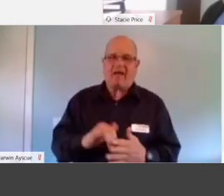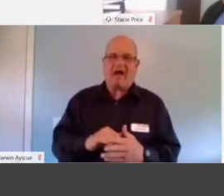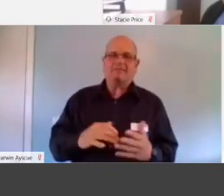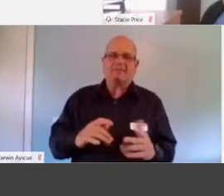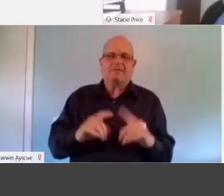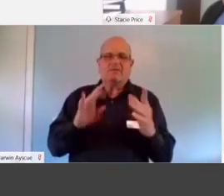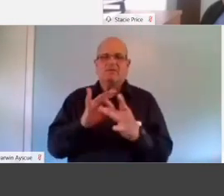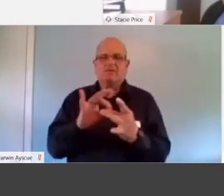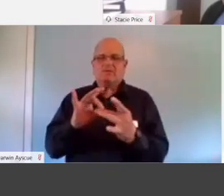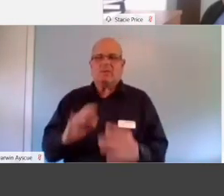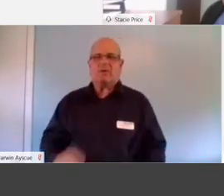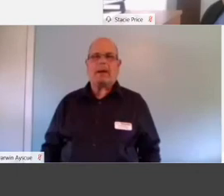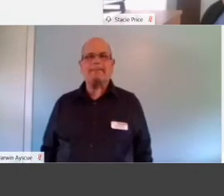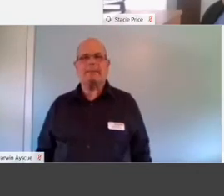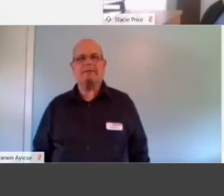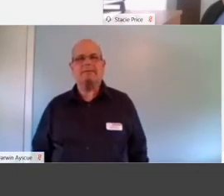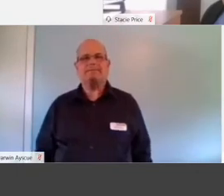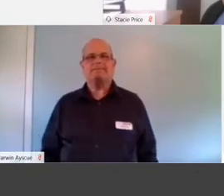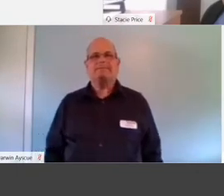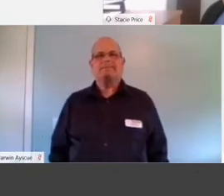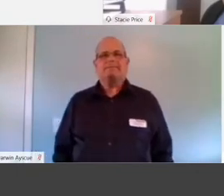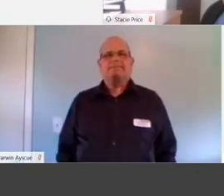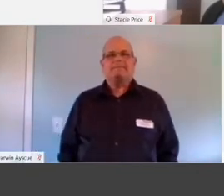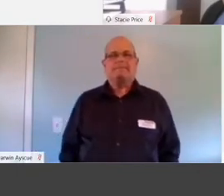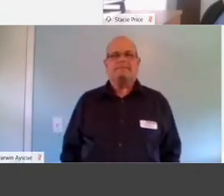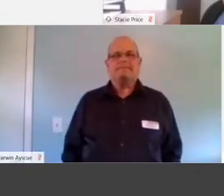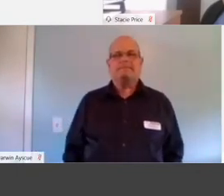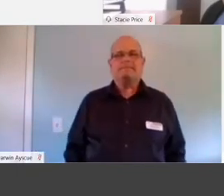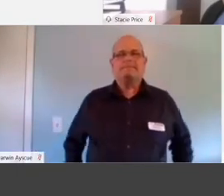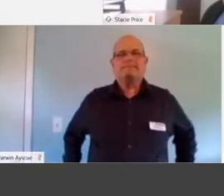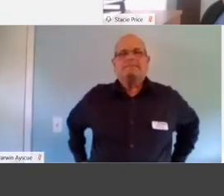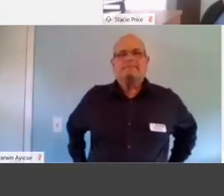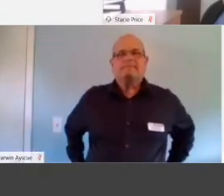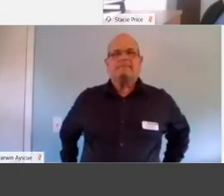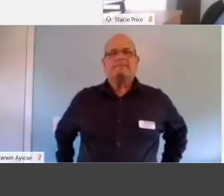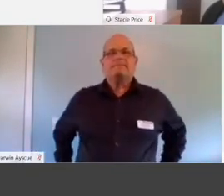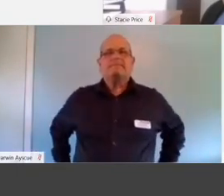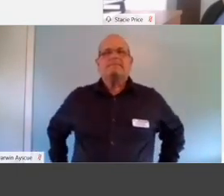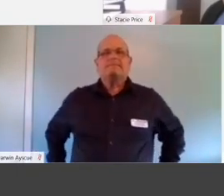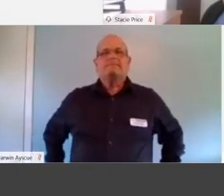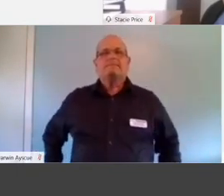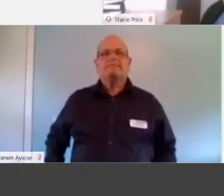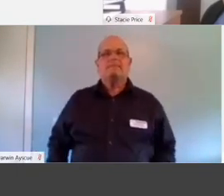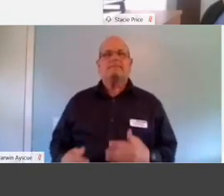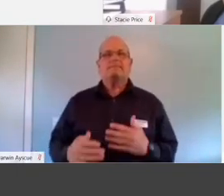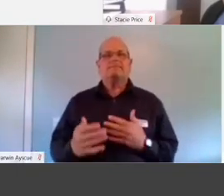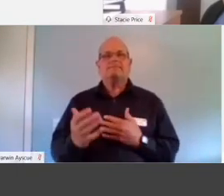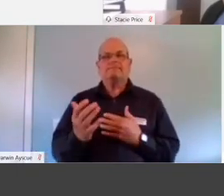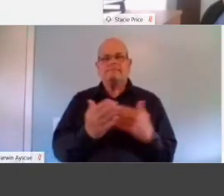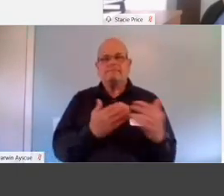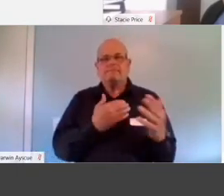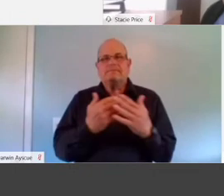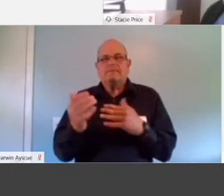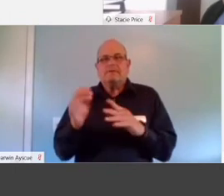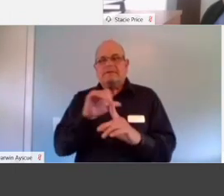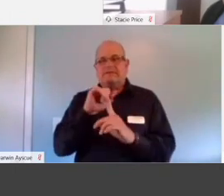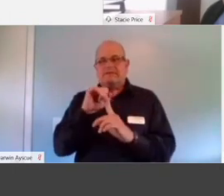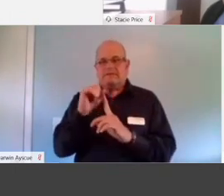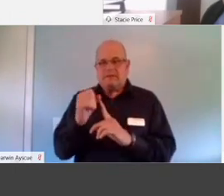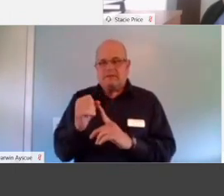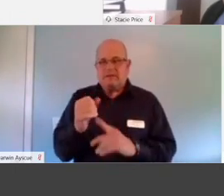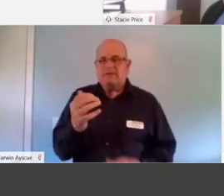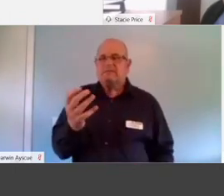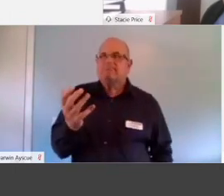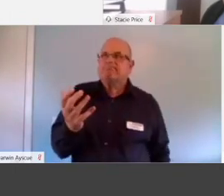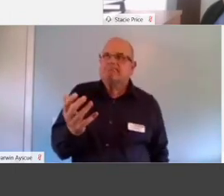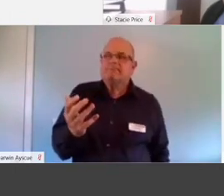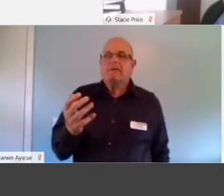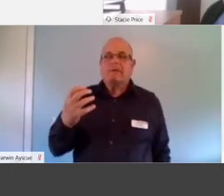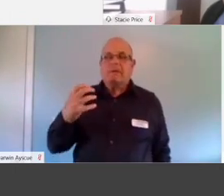a day. Even in situations that an employer believes